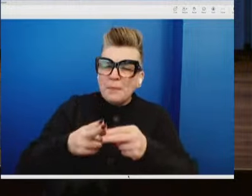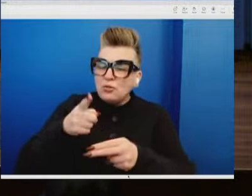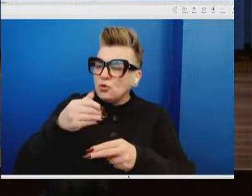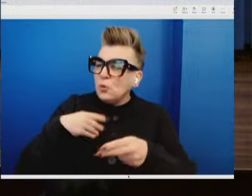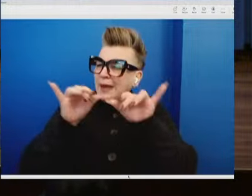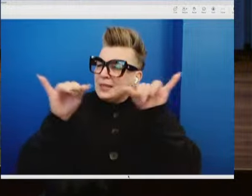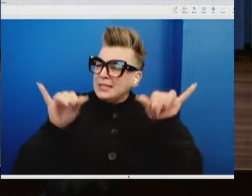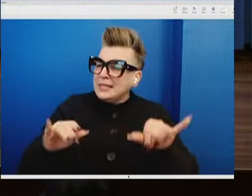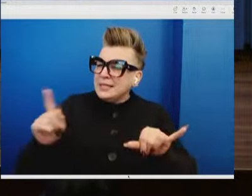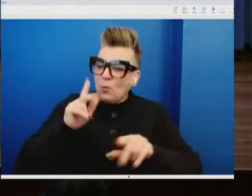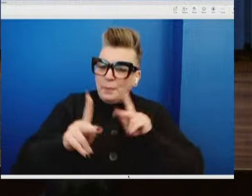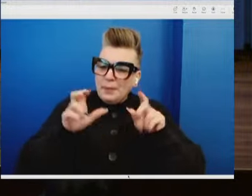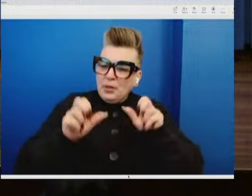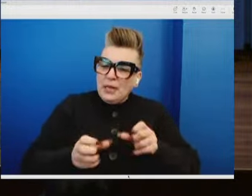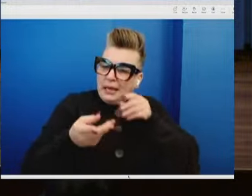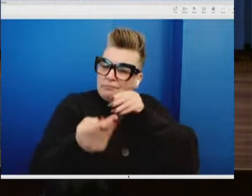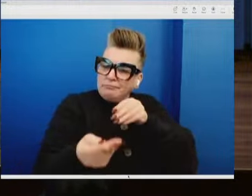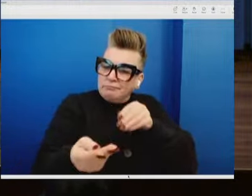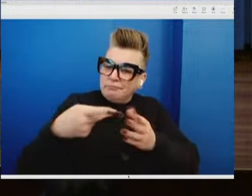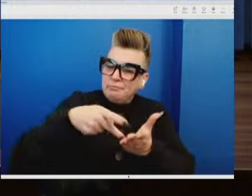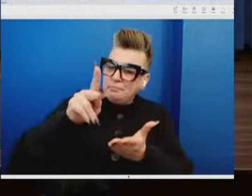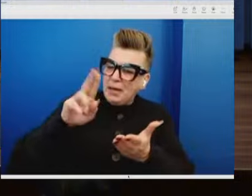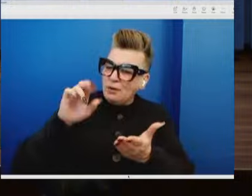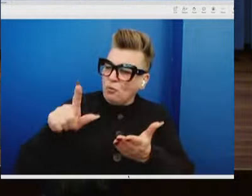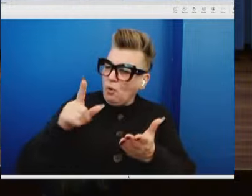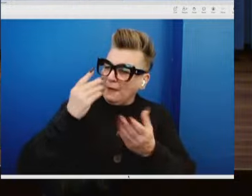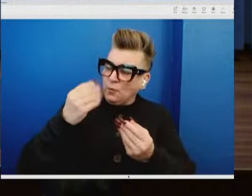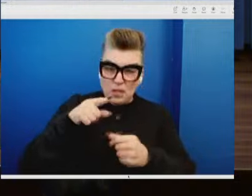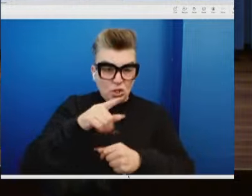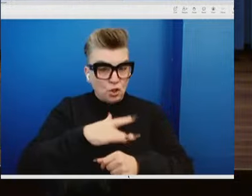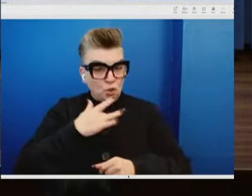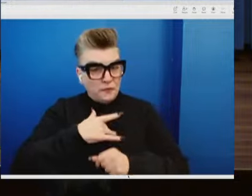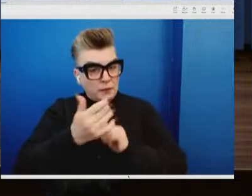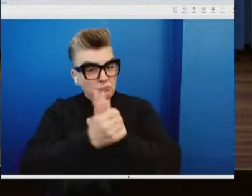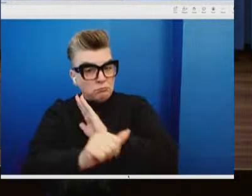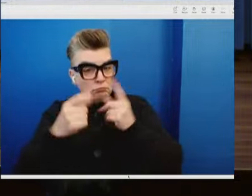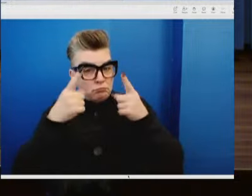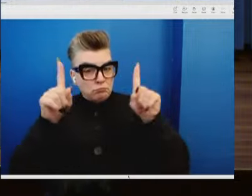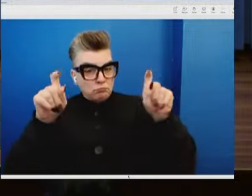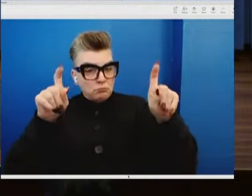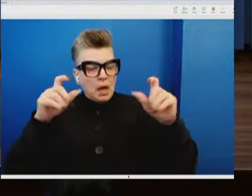successful do you expect people to be at that? I know I have trouble remembering all the various